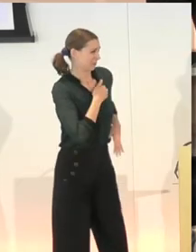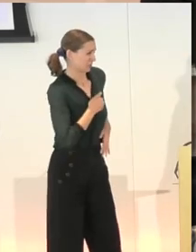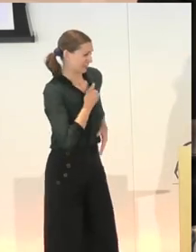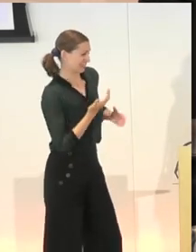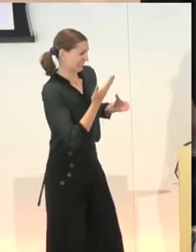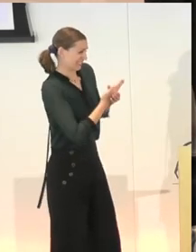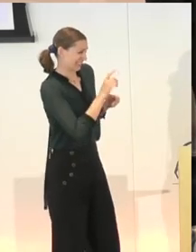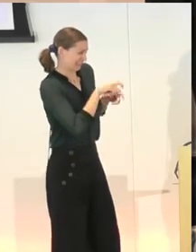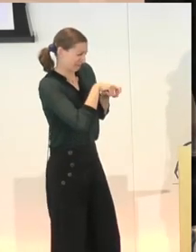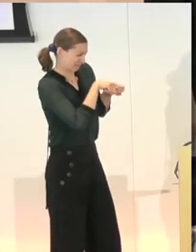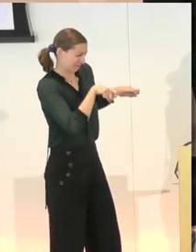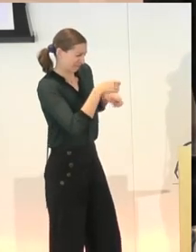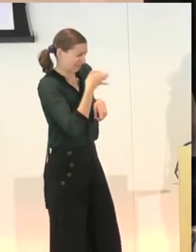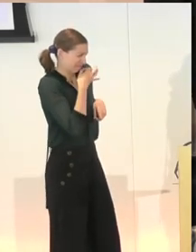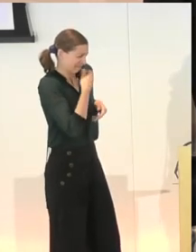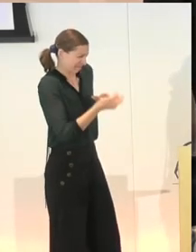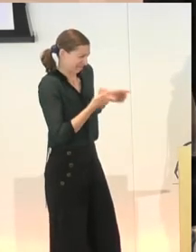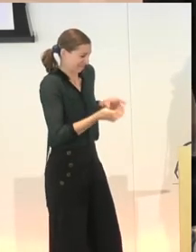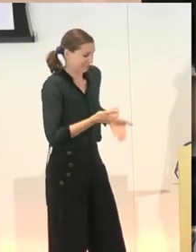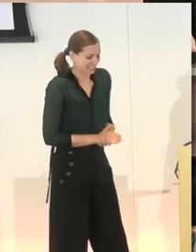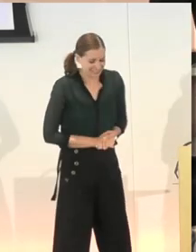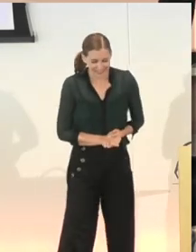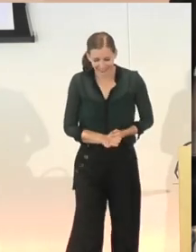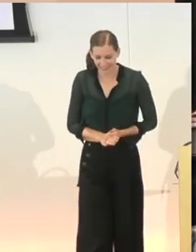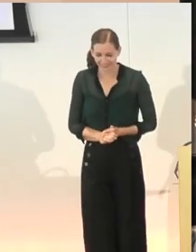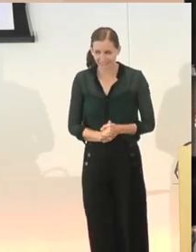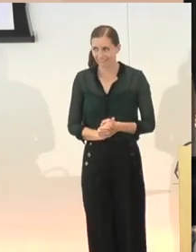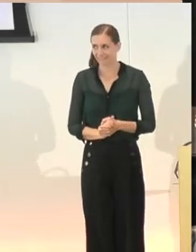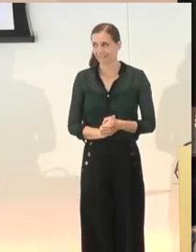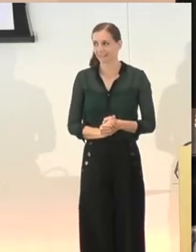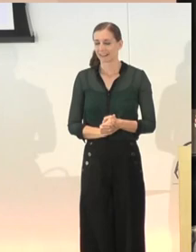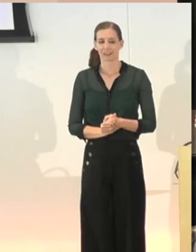few minutes to get the next people up. Christine: I just want to show you this